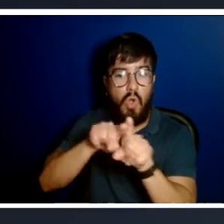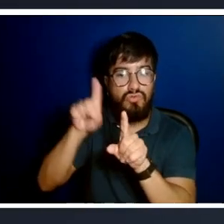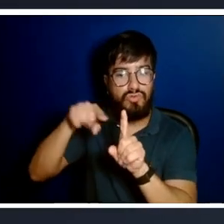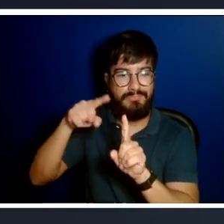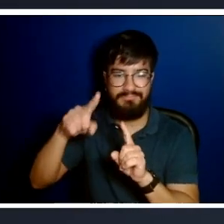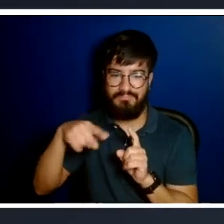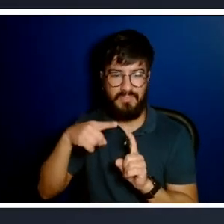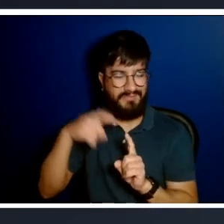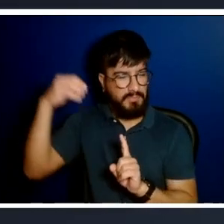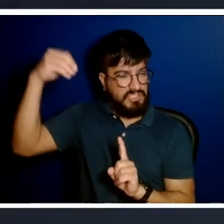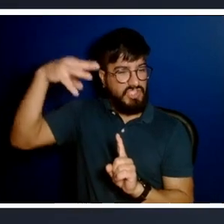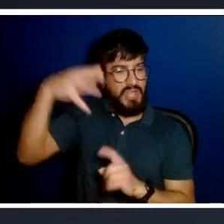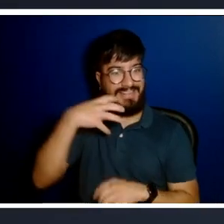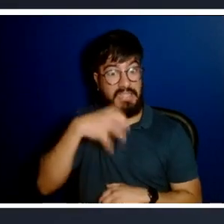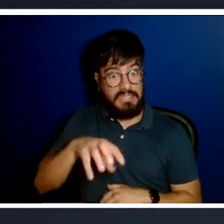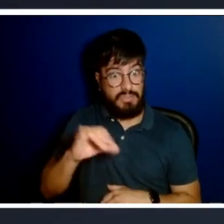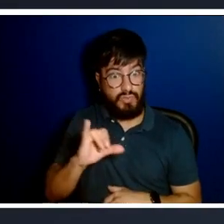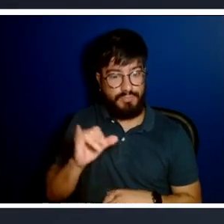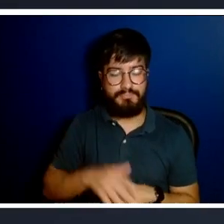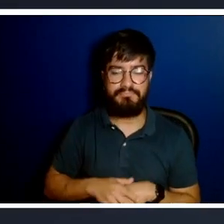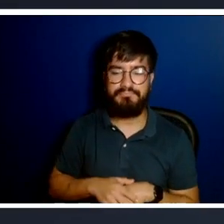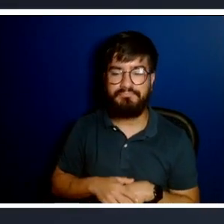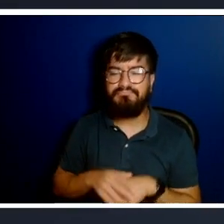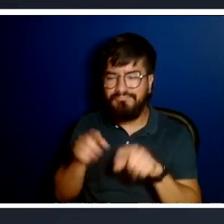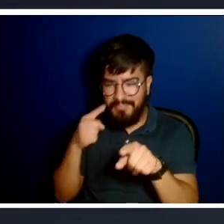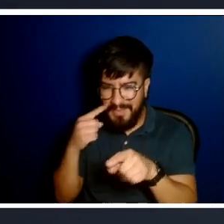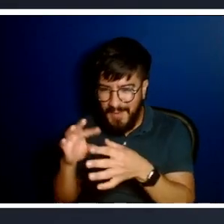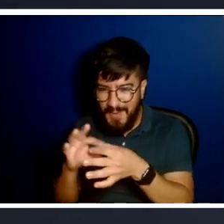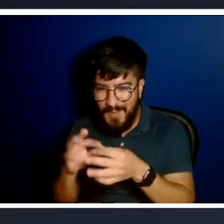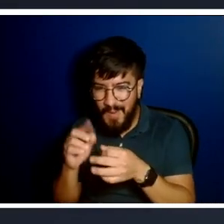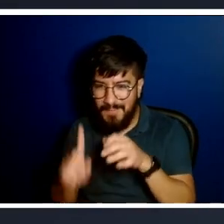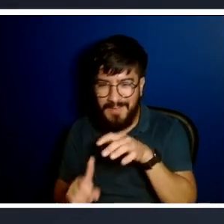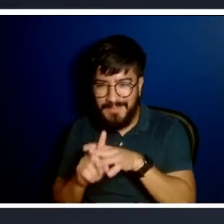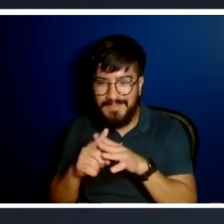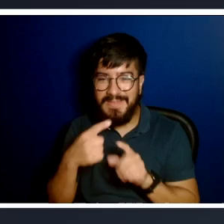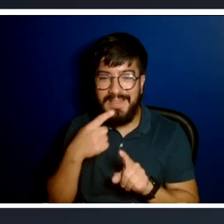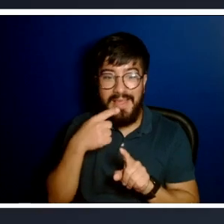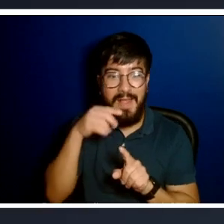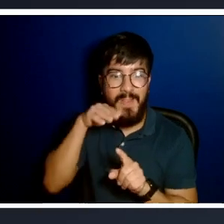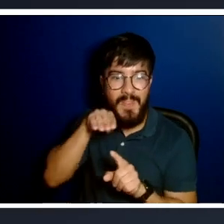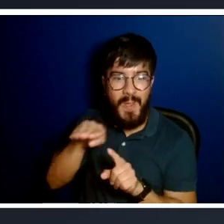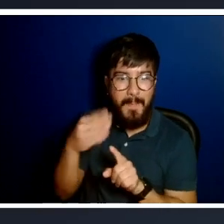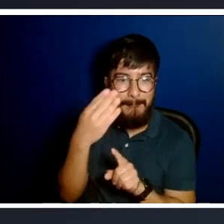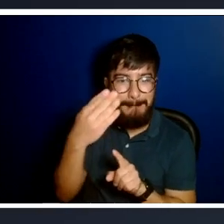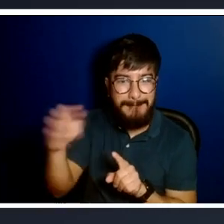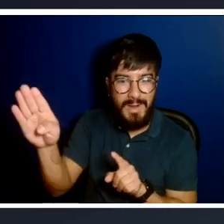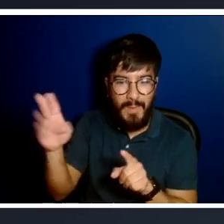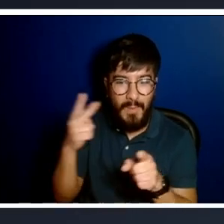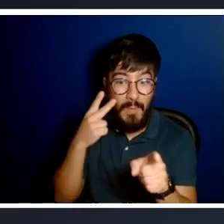Okay, someone said their blue tongue. If you look closely, these are our members of the family and